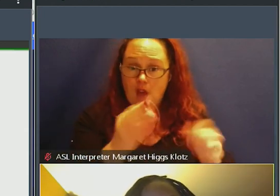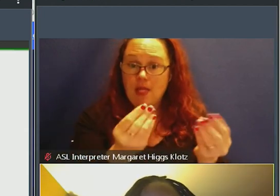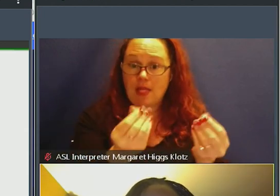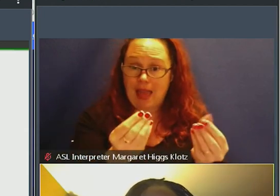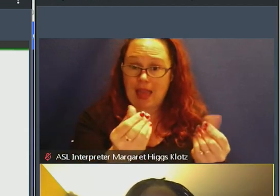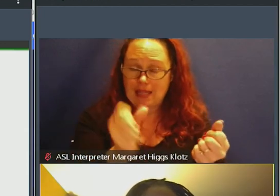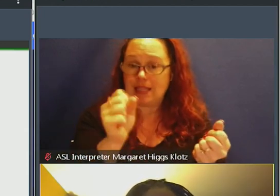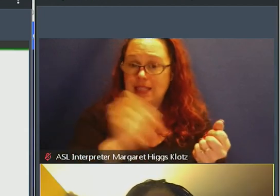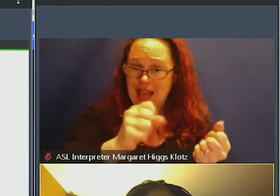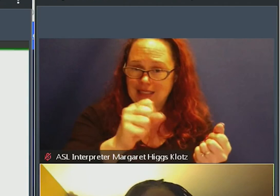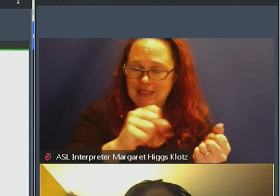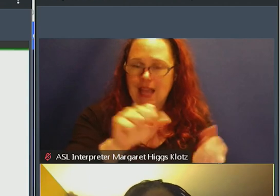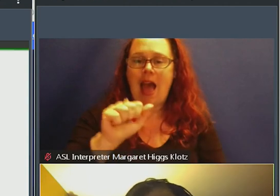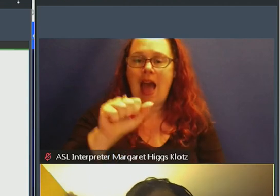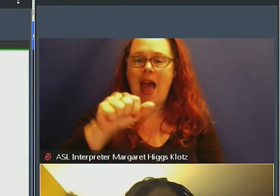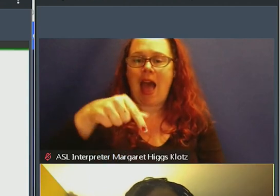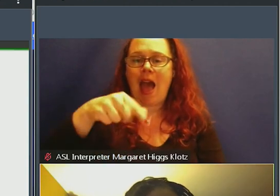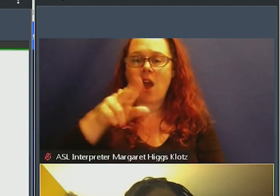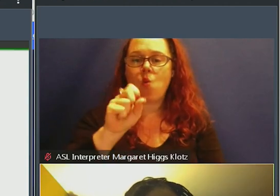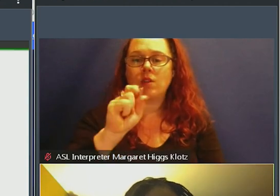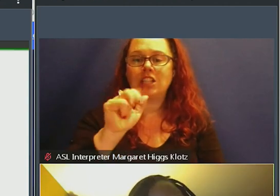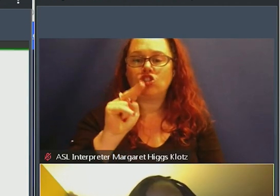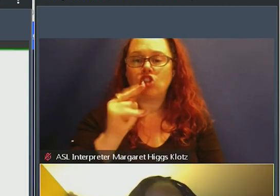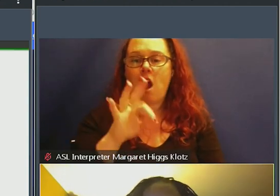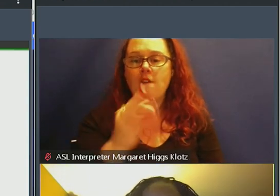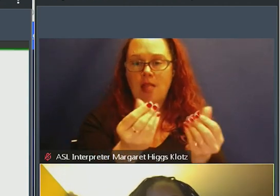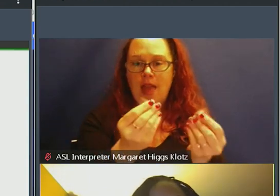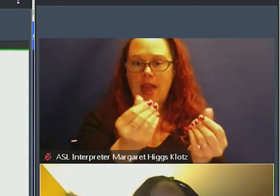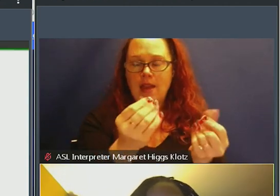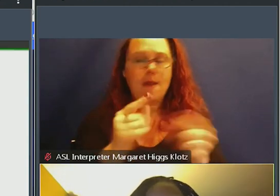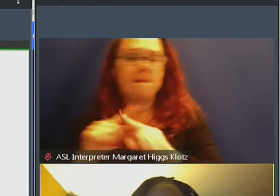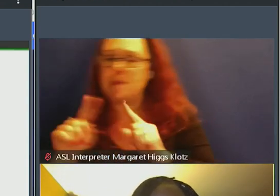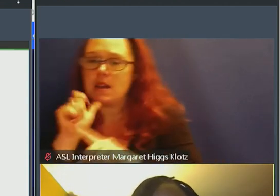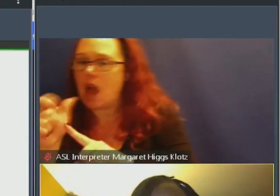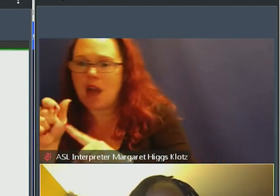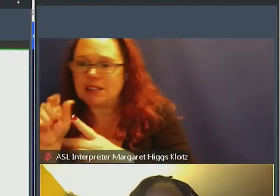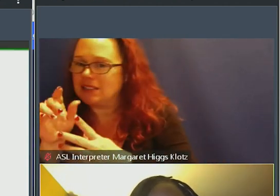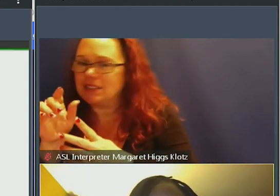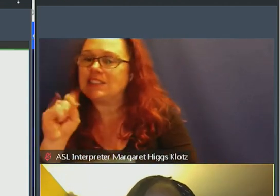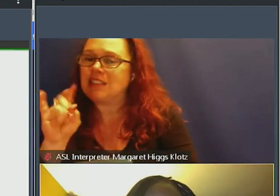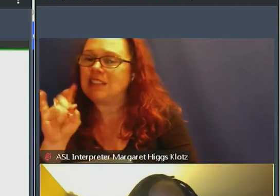The County already owned this property. Therefore their determination to use this property as